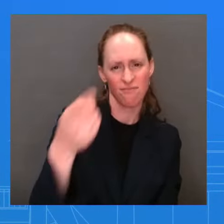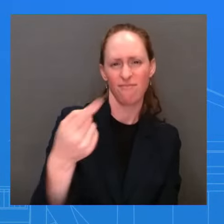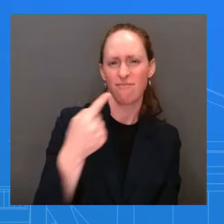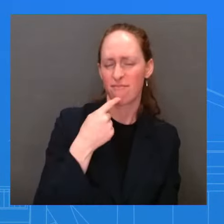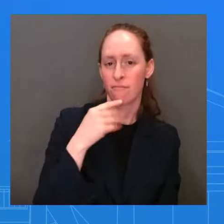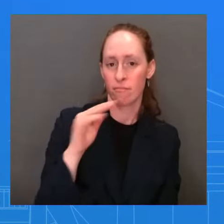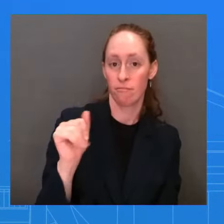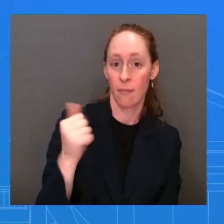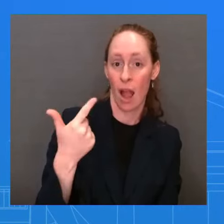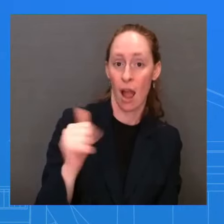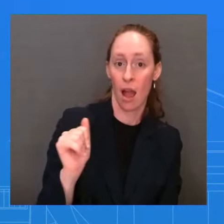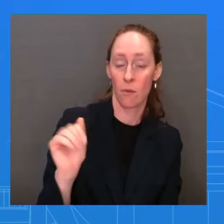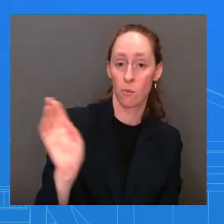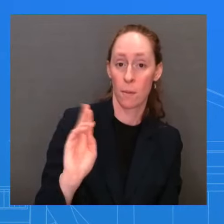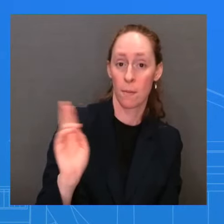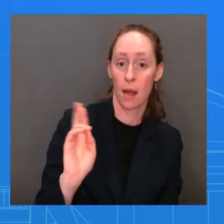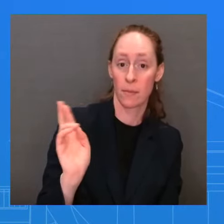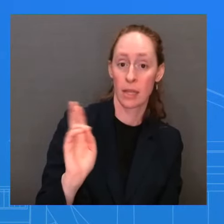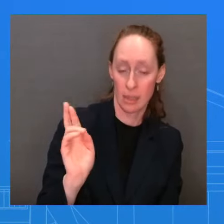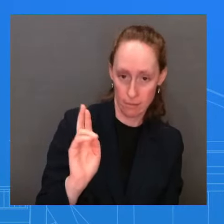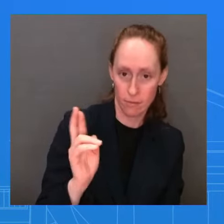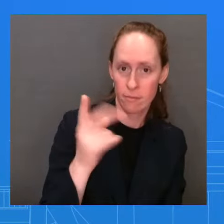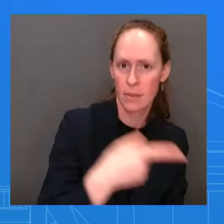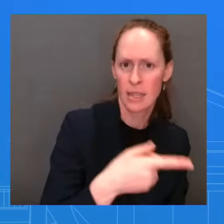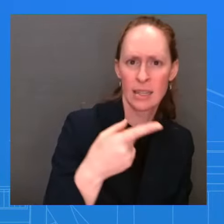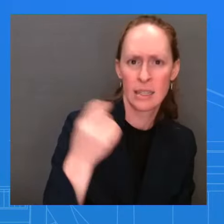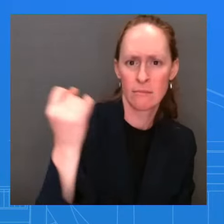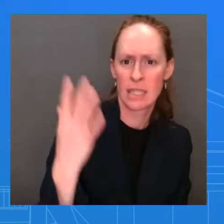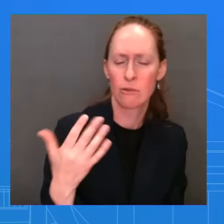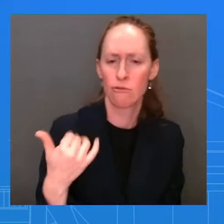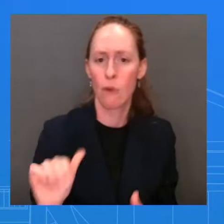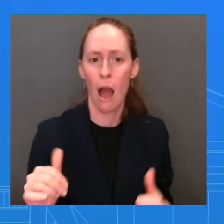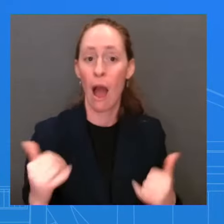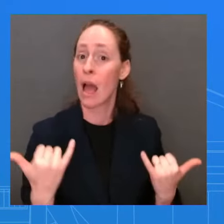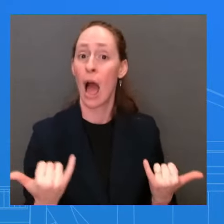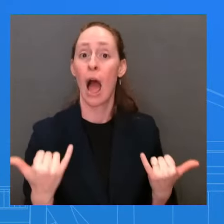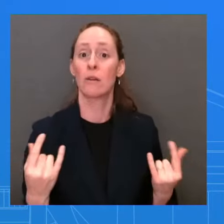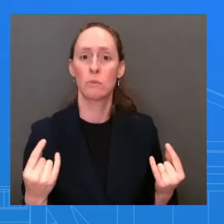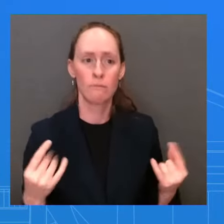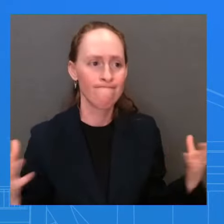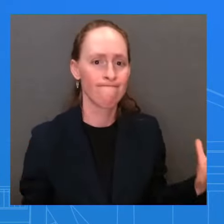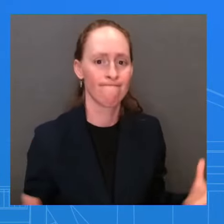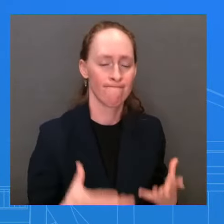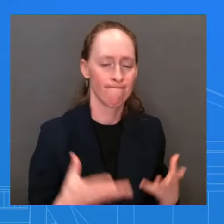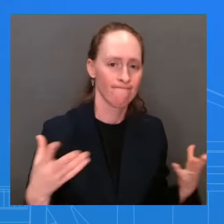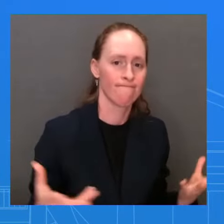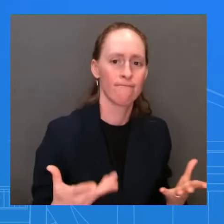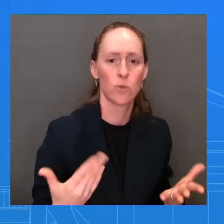Save, Grow Act, which the White House has threatened to veto. If he's able to get 218 votes for this bill,